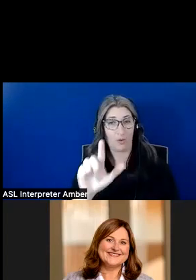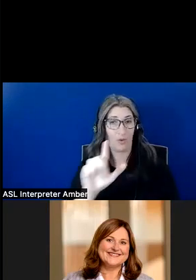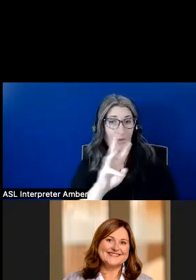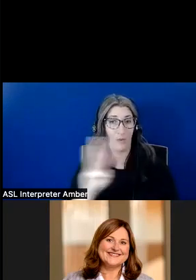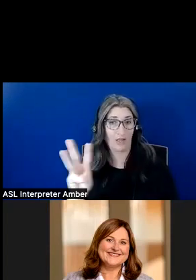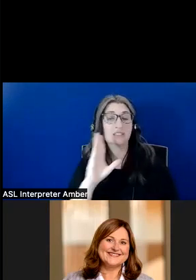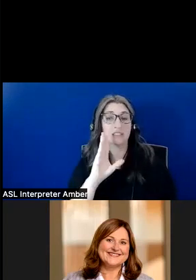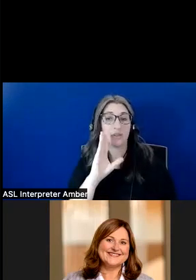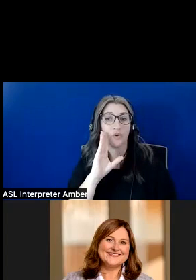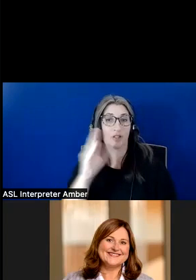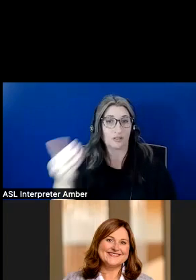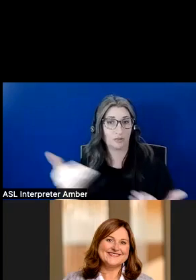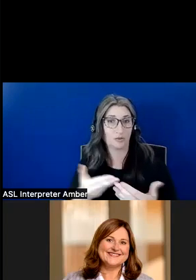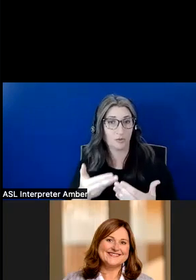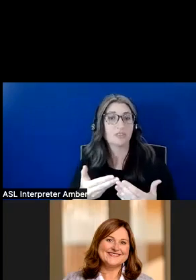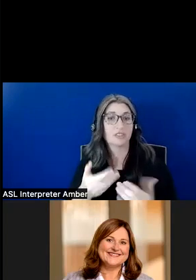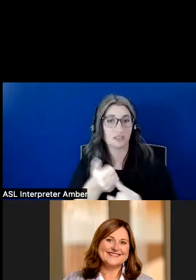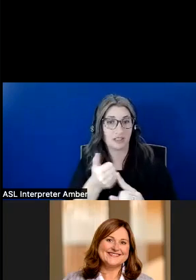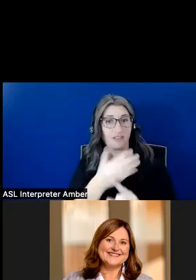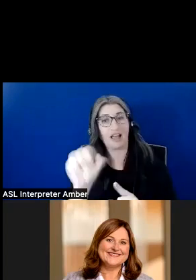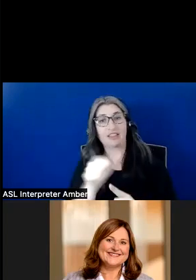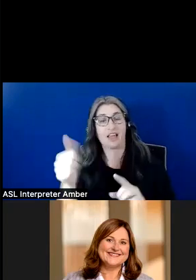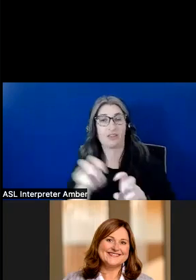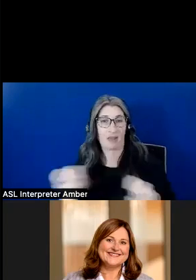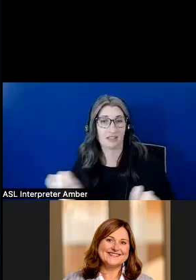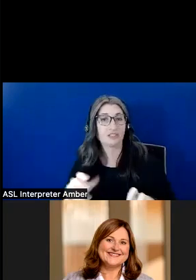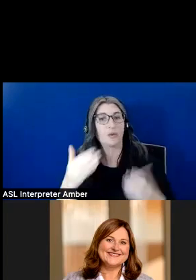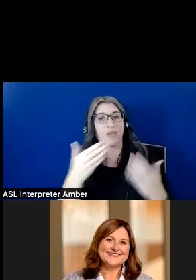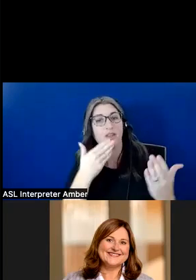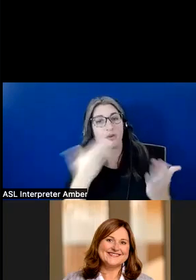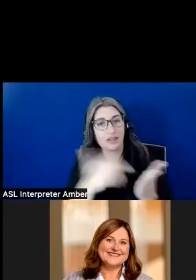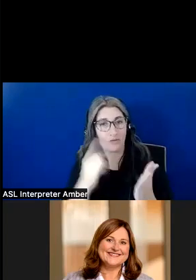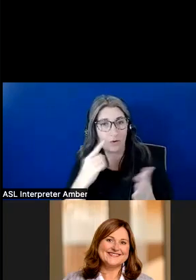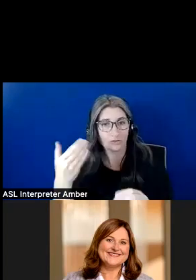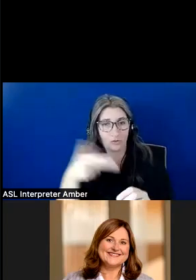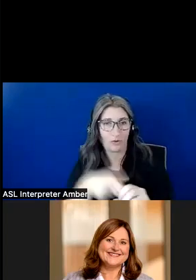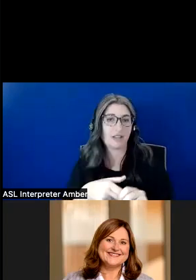our other panelists. Thank you again for joining us this morning, and we hope you enjoy the discussion.